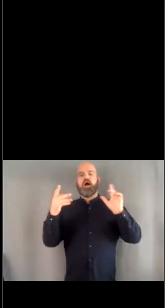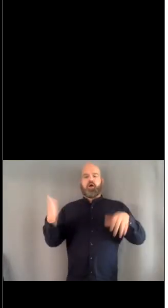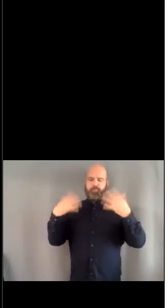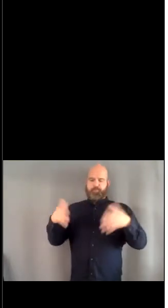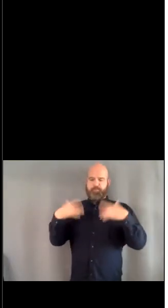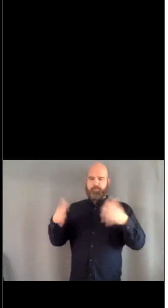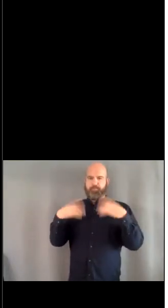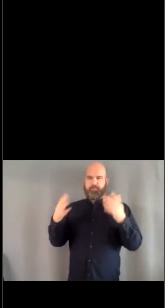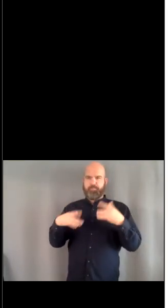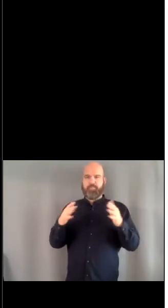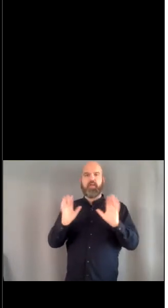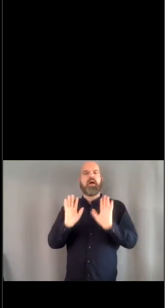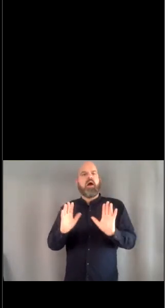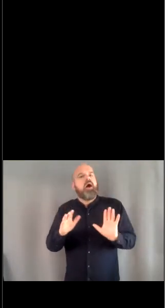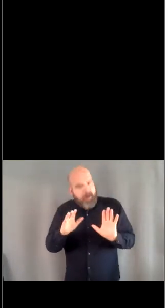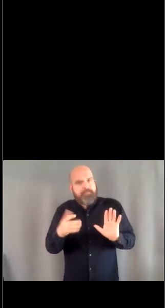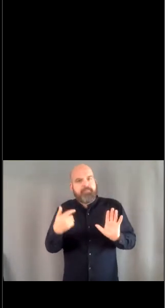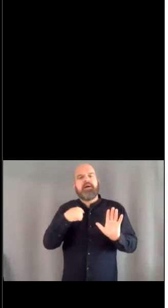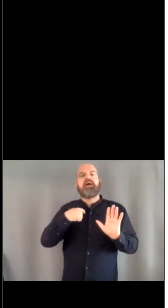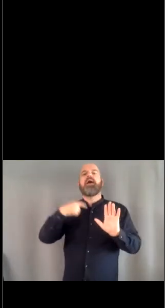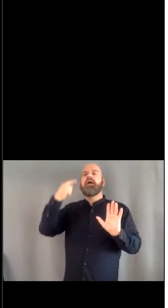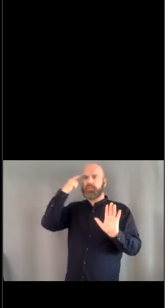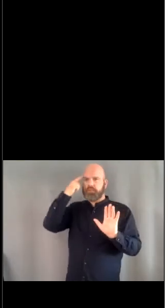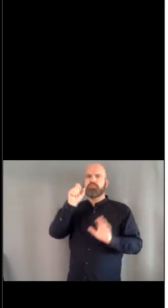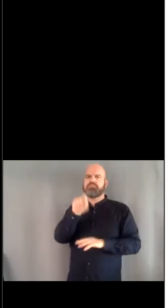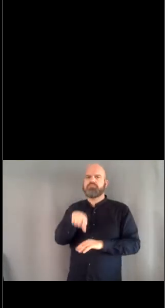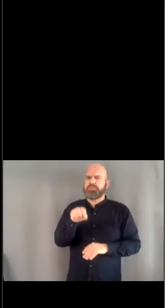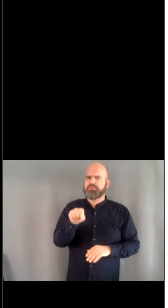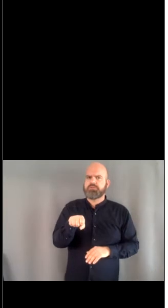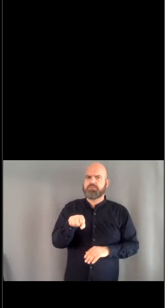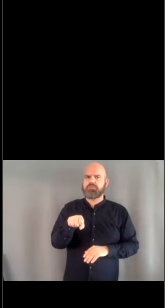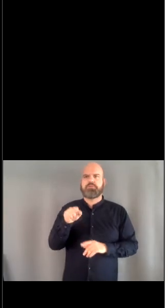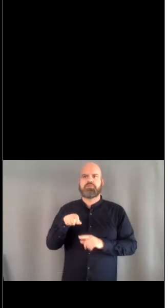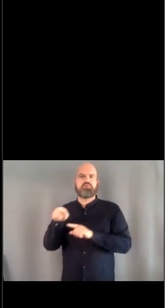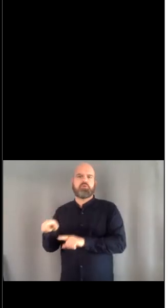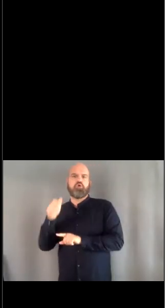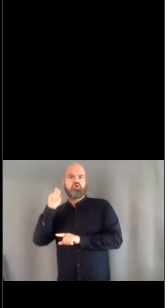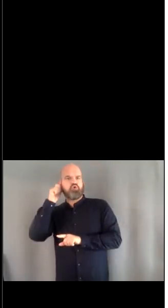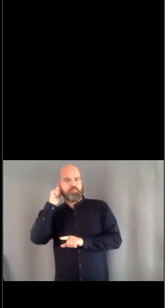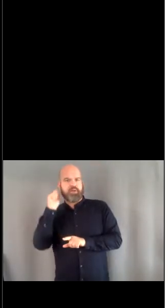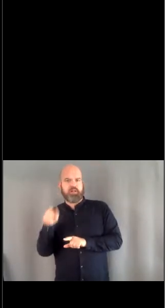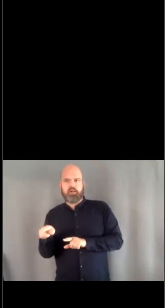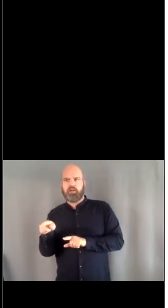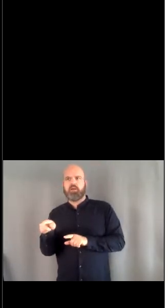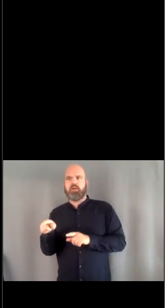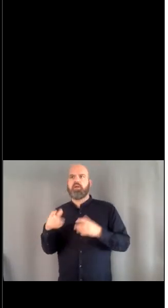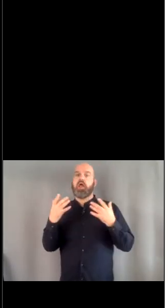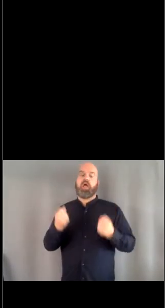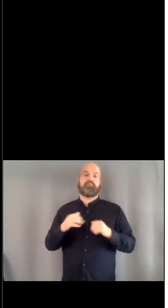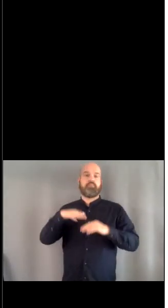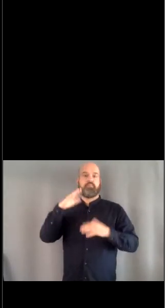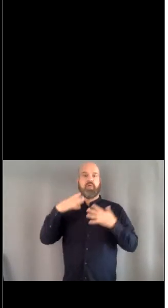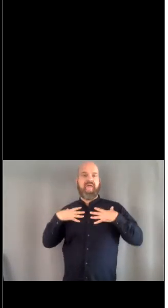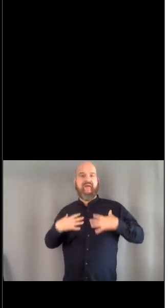women have healthcare and reproductive needs that men don't have so there's another avenue